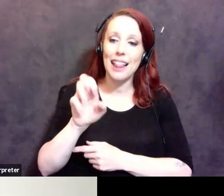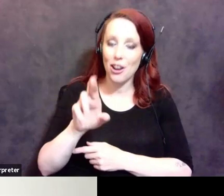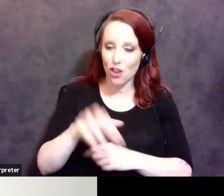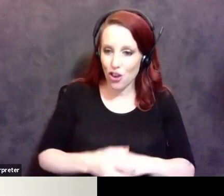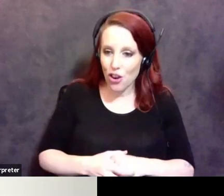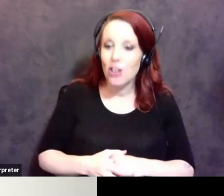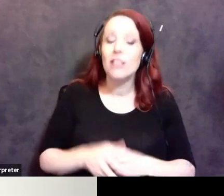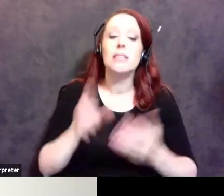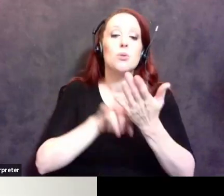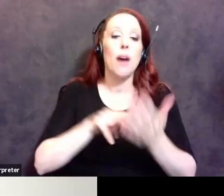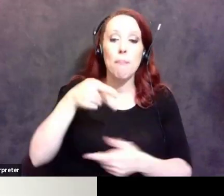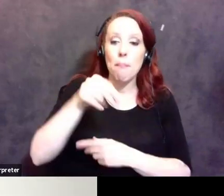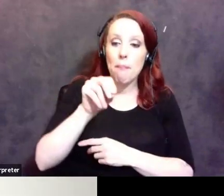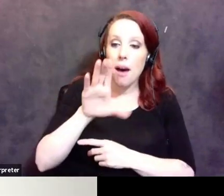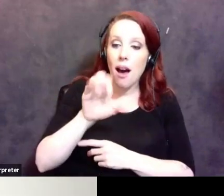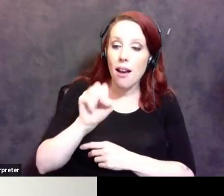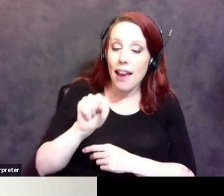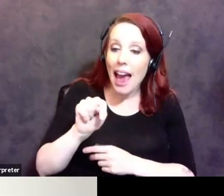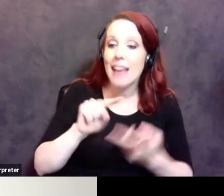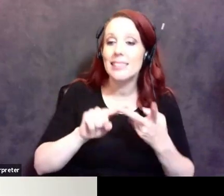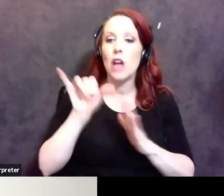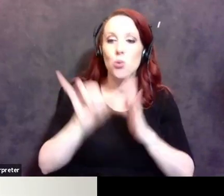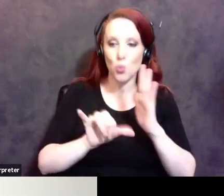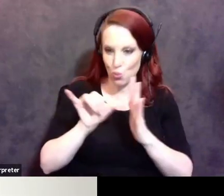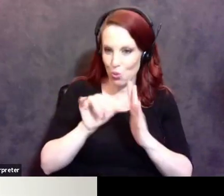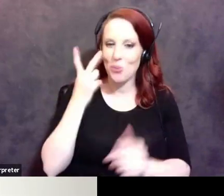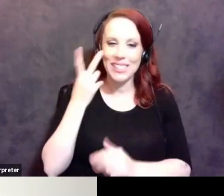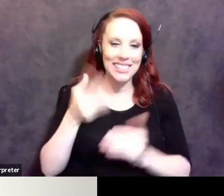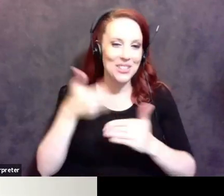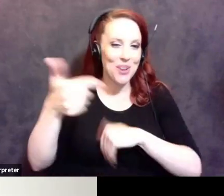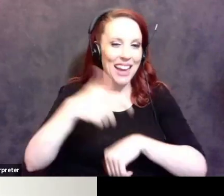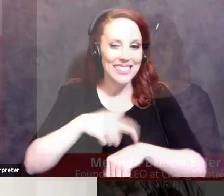channel and we will see you next time. Thank you!